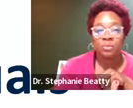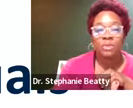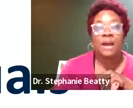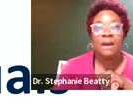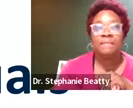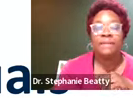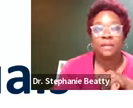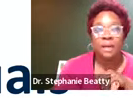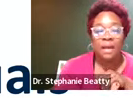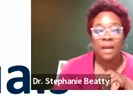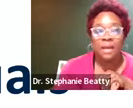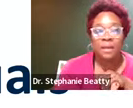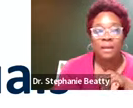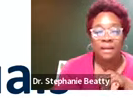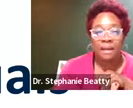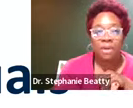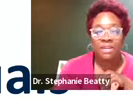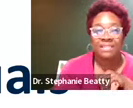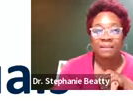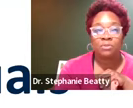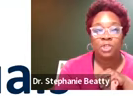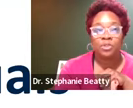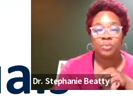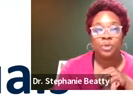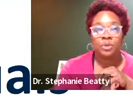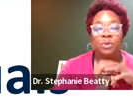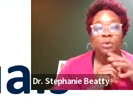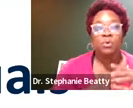you will have an American Sign Language interpreter